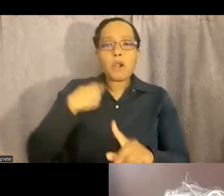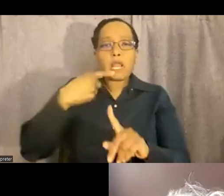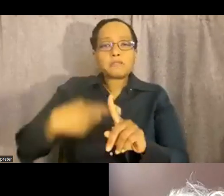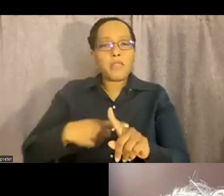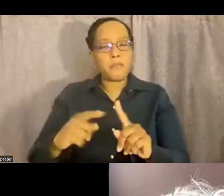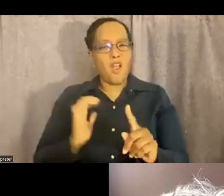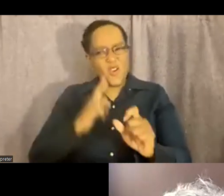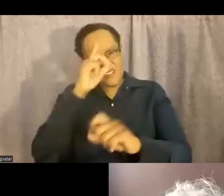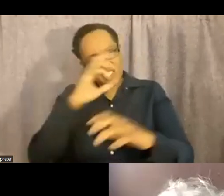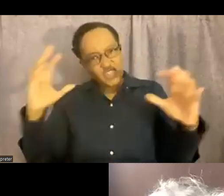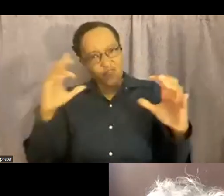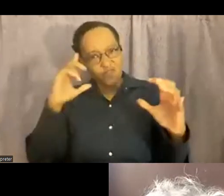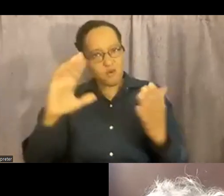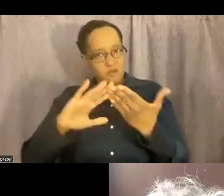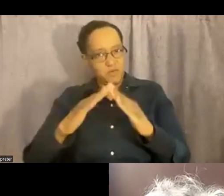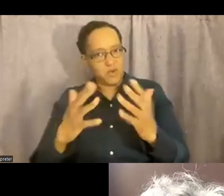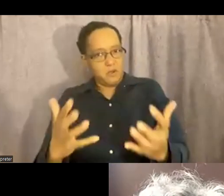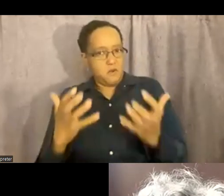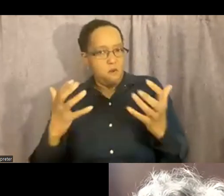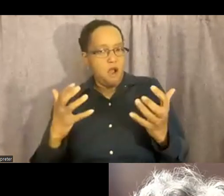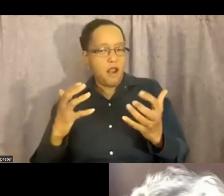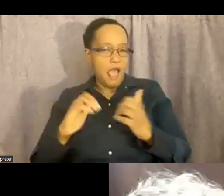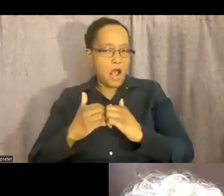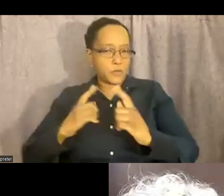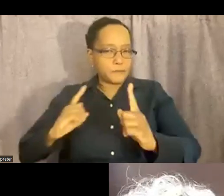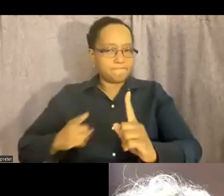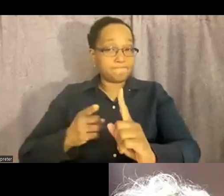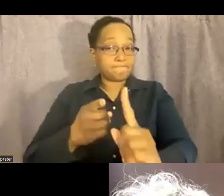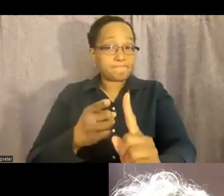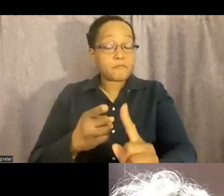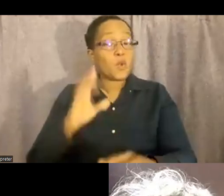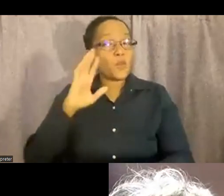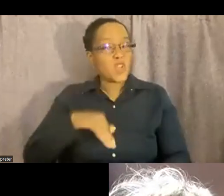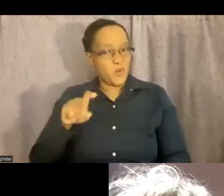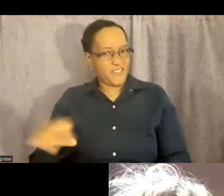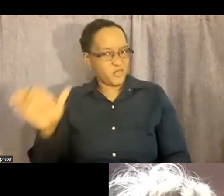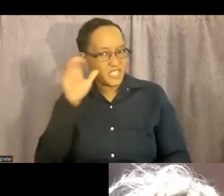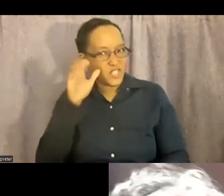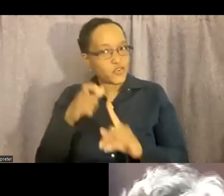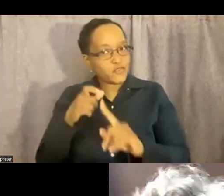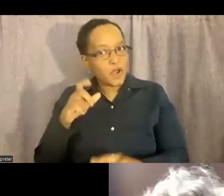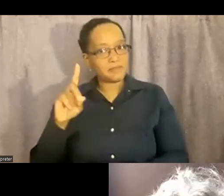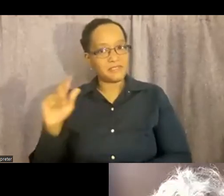kind of community that we want? We know that we need to hear directly from disabled people and the people most affected